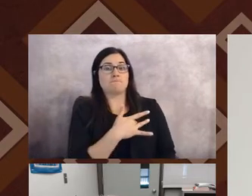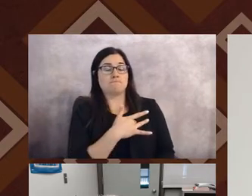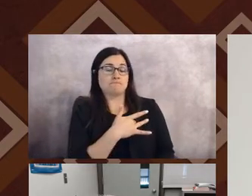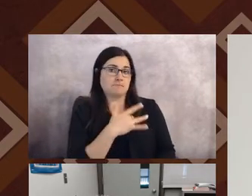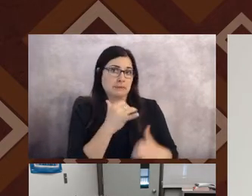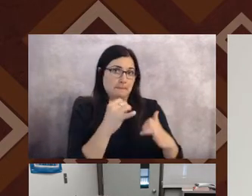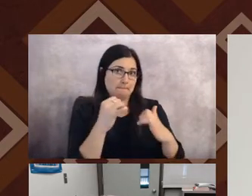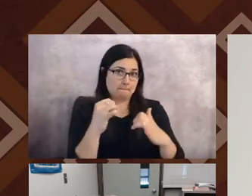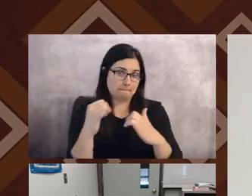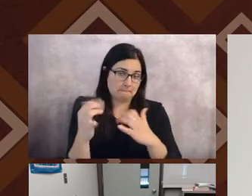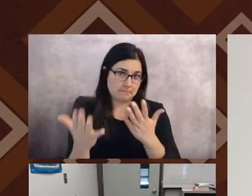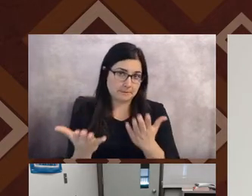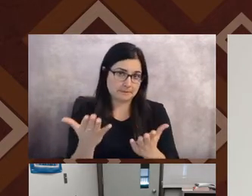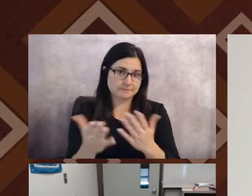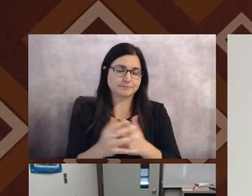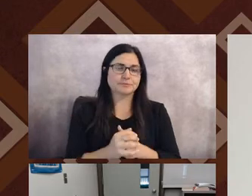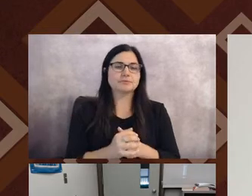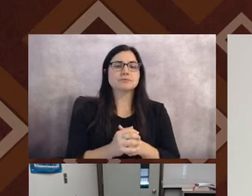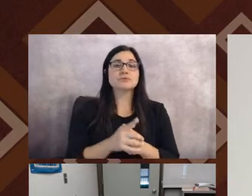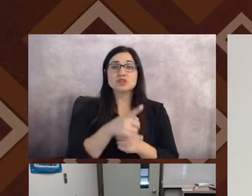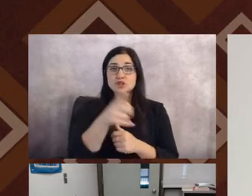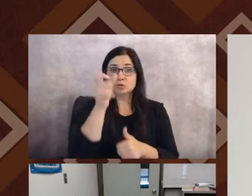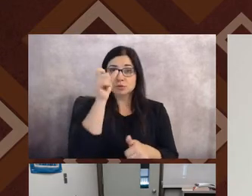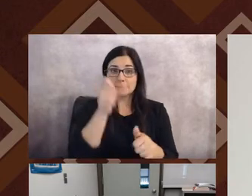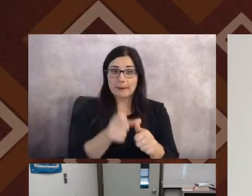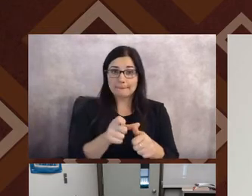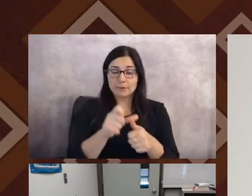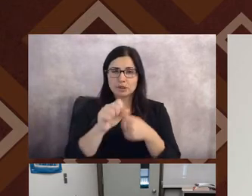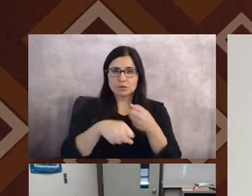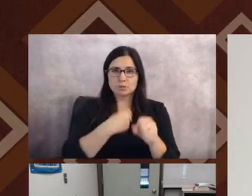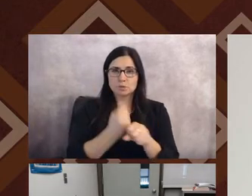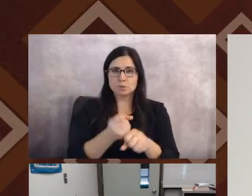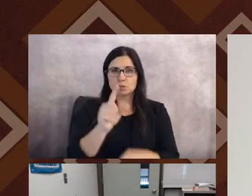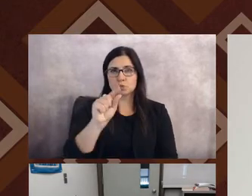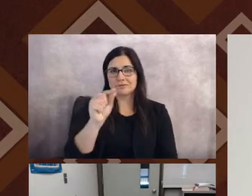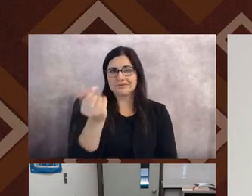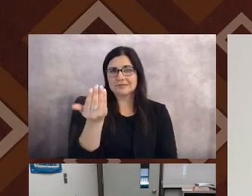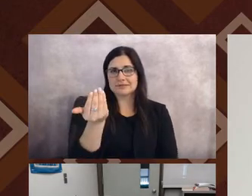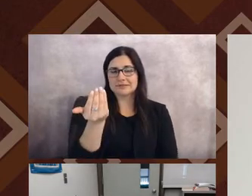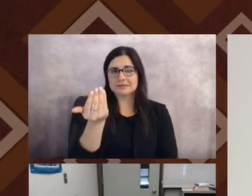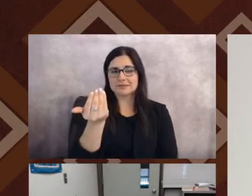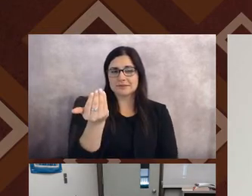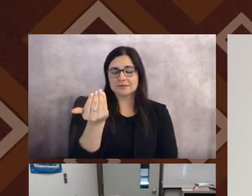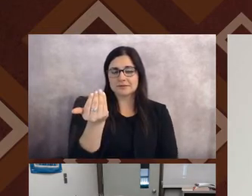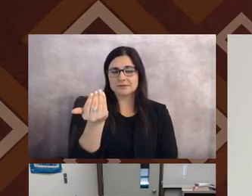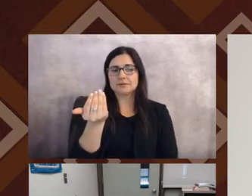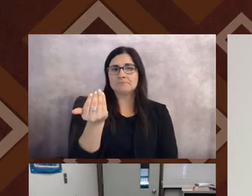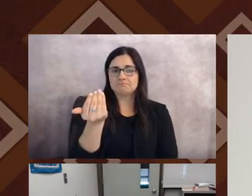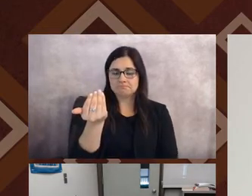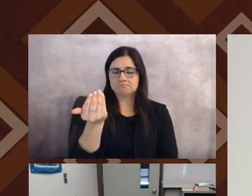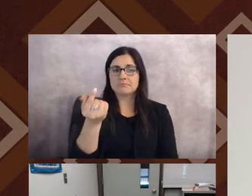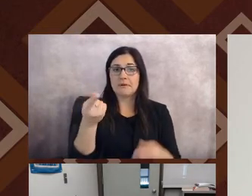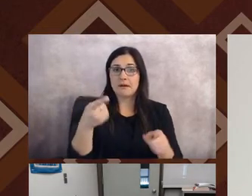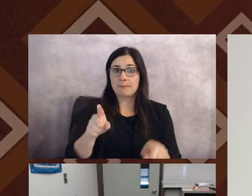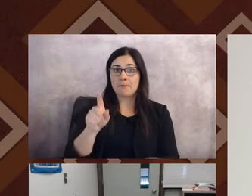But, you know, I remember I think it was in 20, 15 when when a city college student